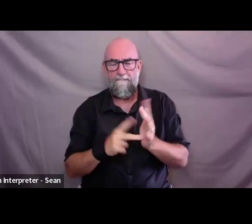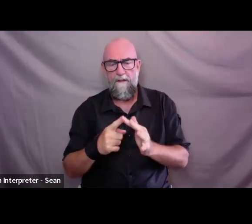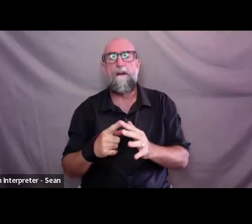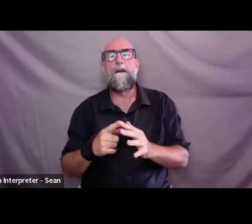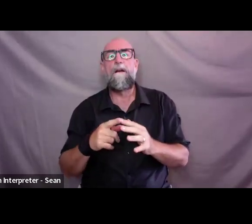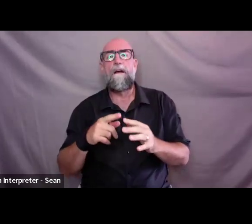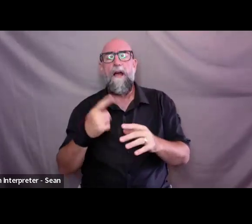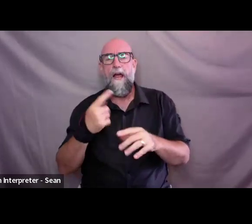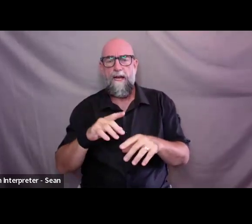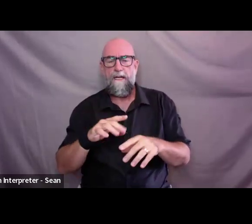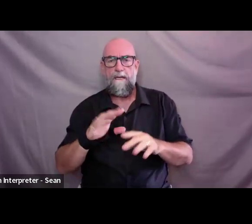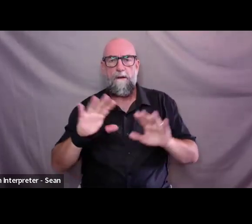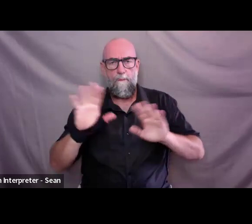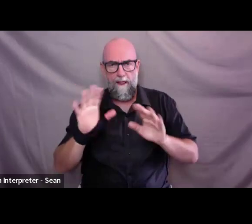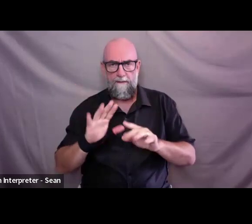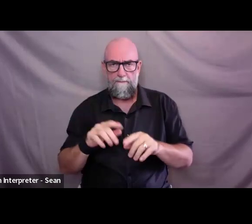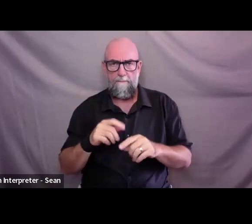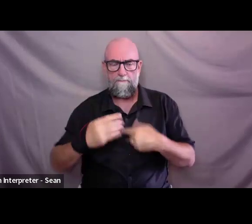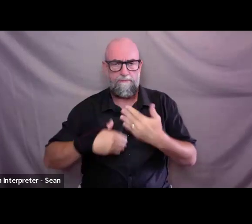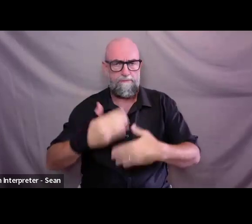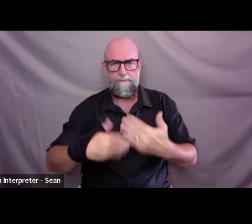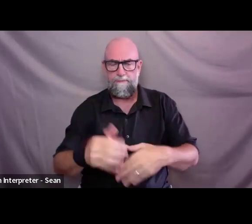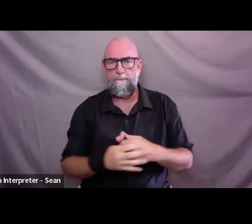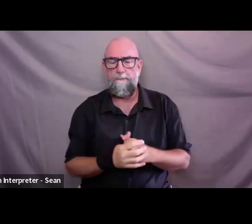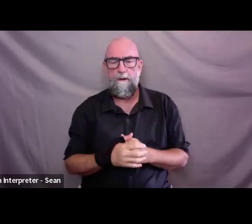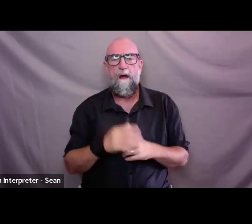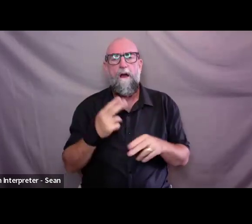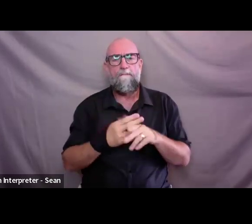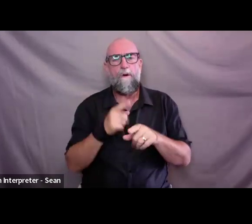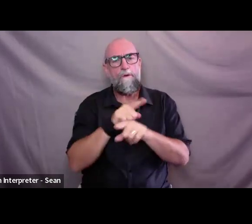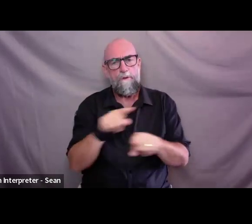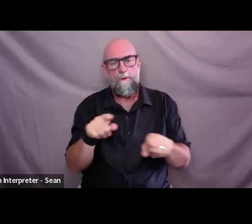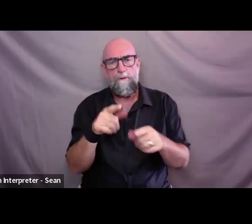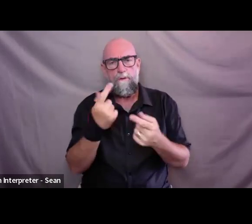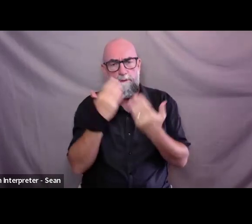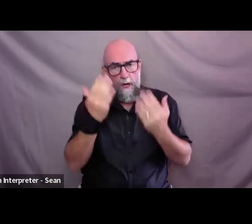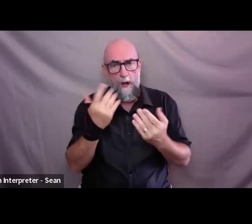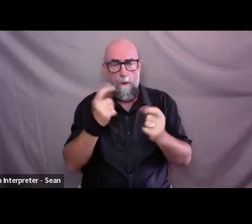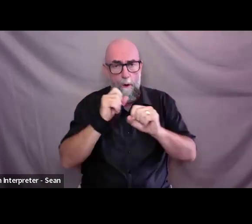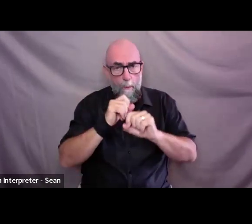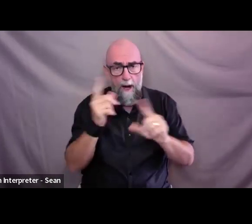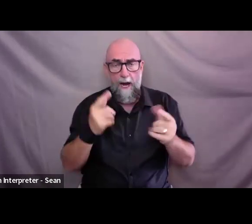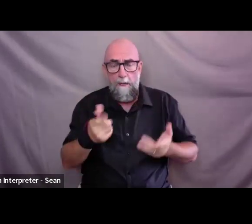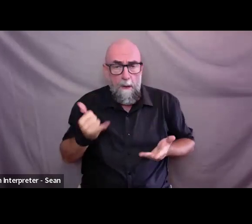For those who may not be aware of our work and wondering why we are so interested in